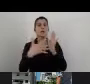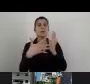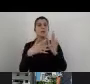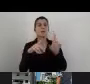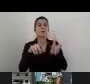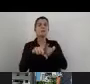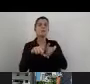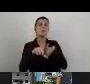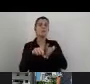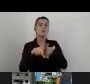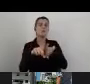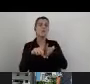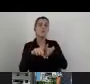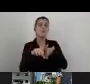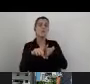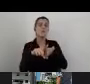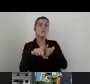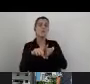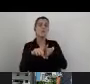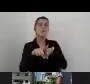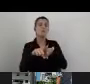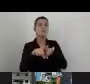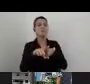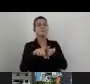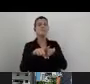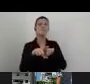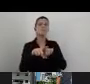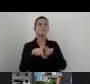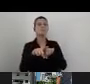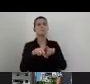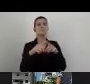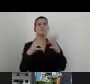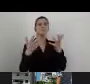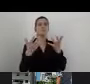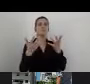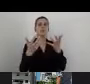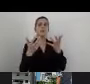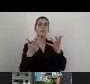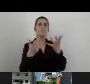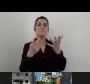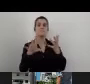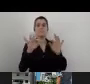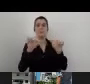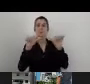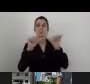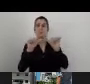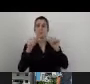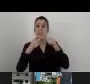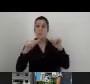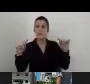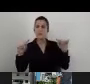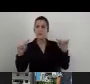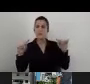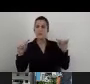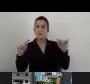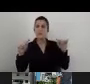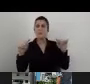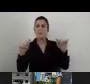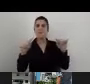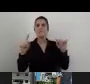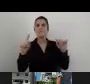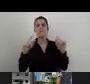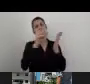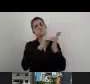different standards and just putting on the checklist and that's it.